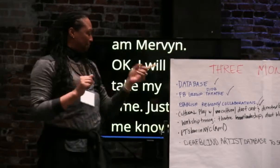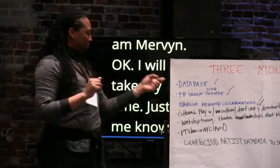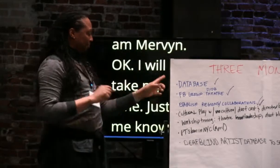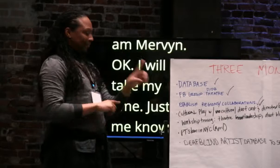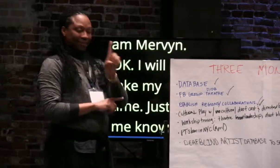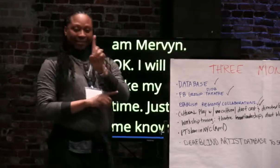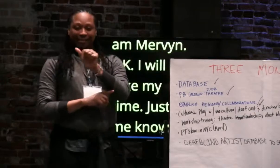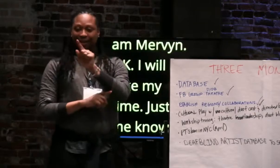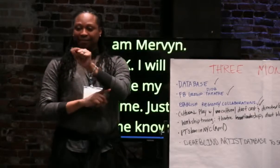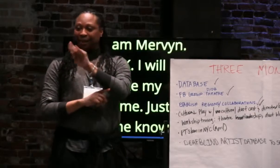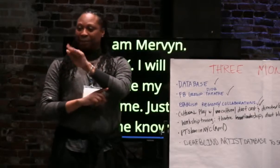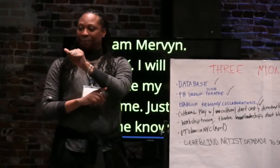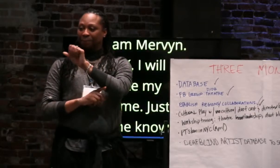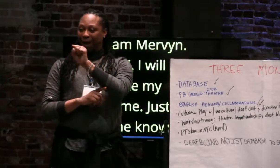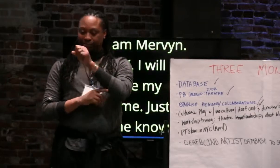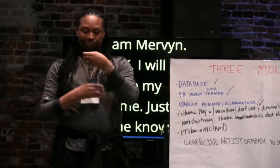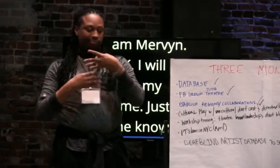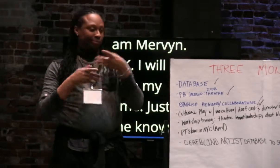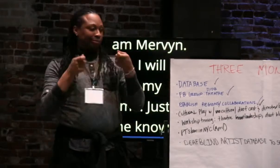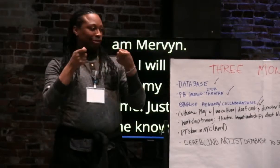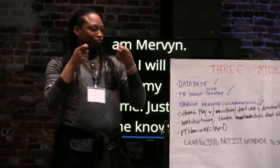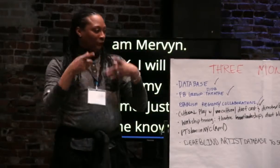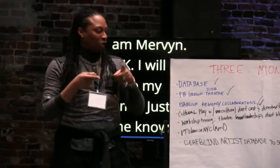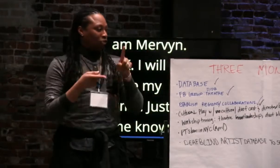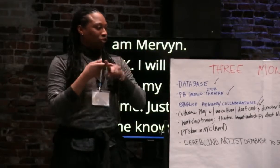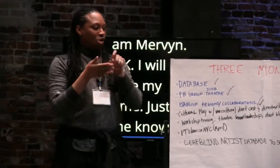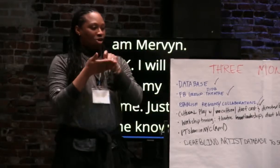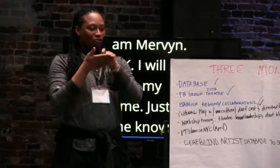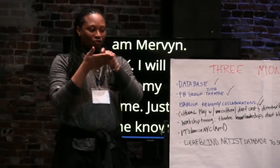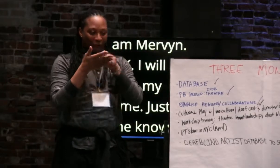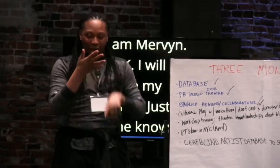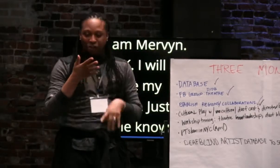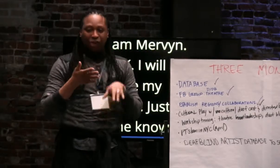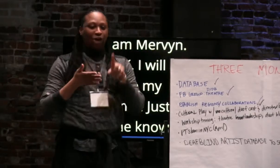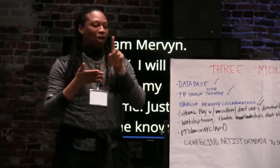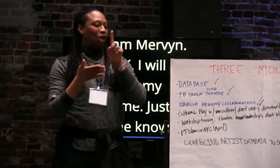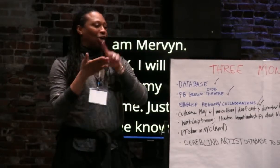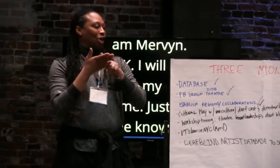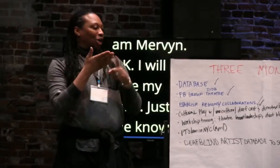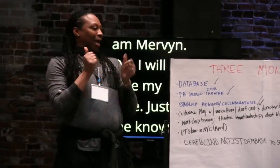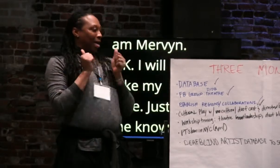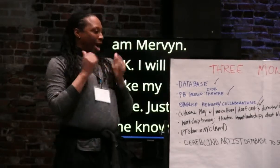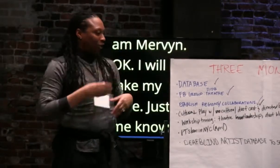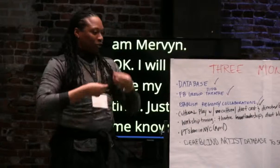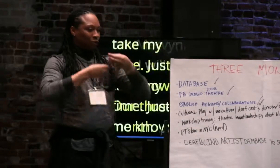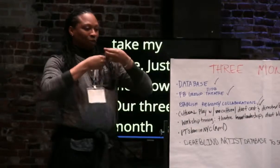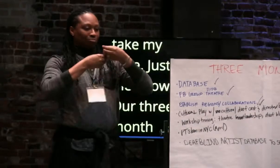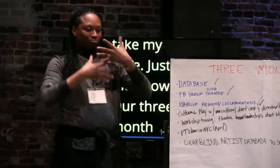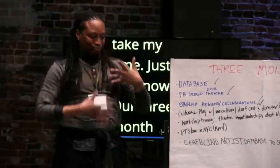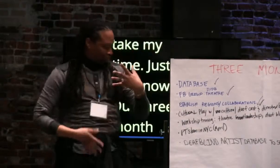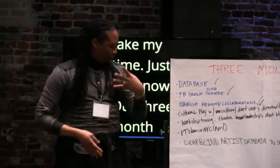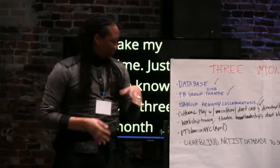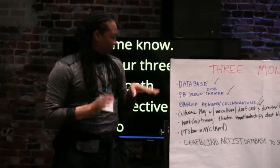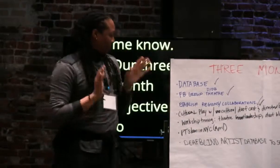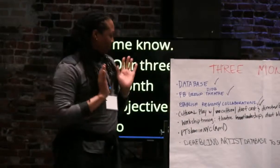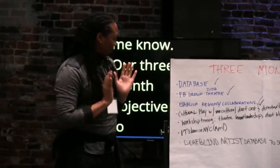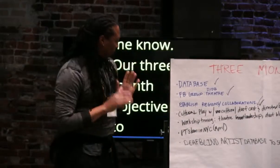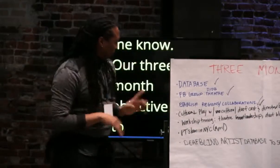Our three-month objective is to establish a database of all aspects of the production process,